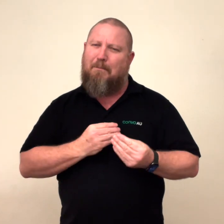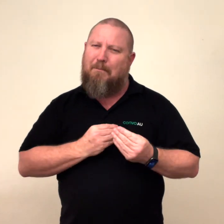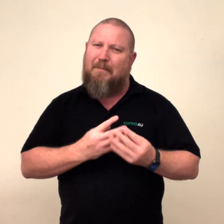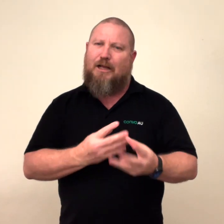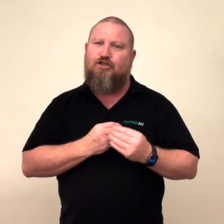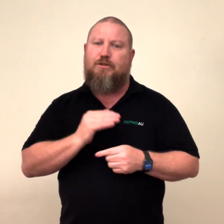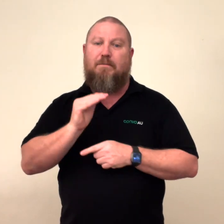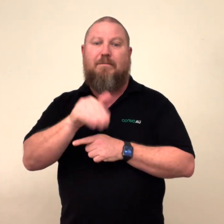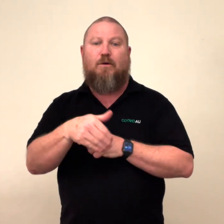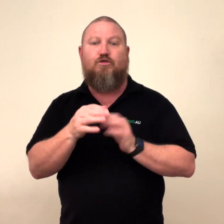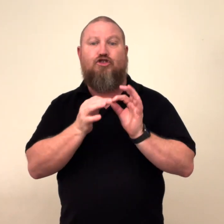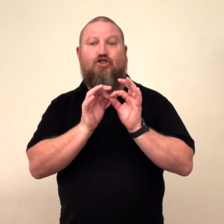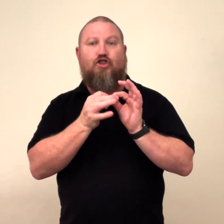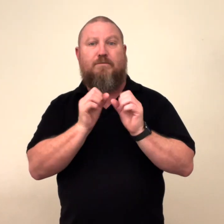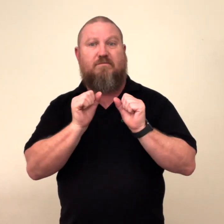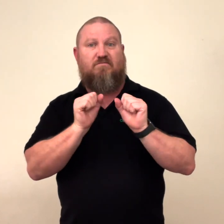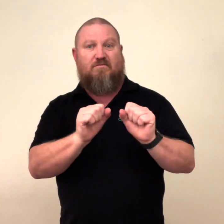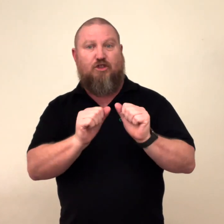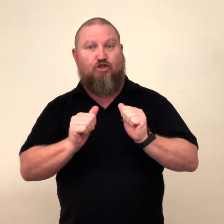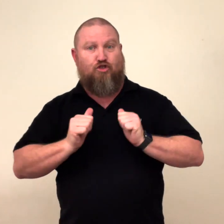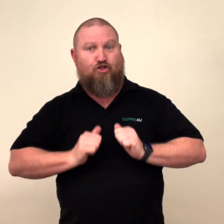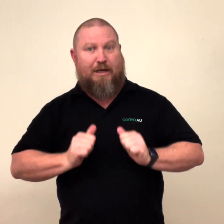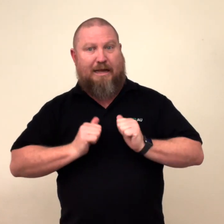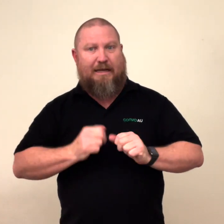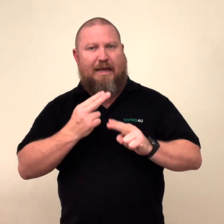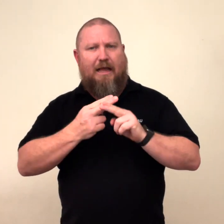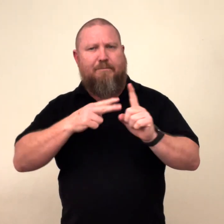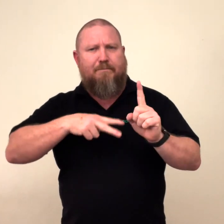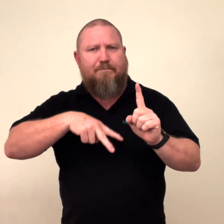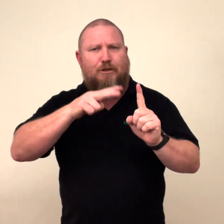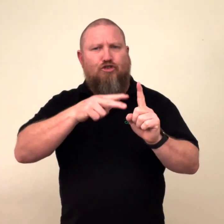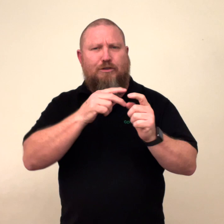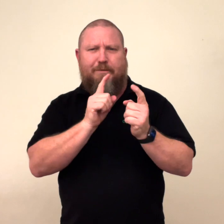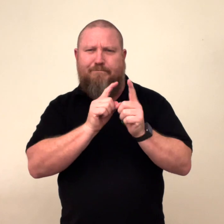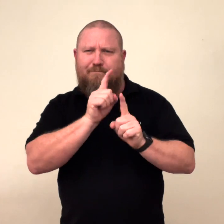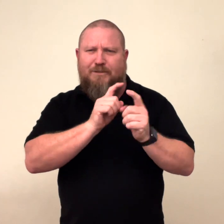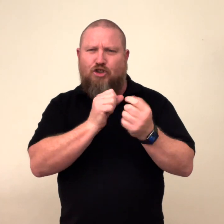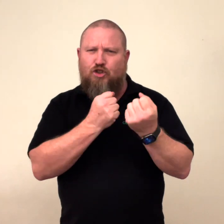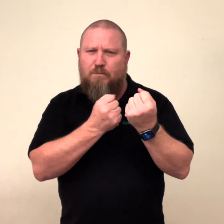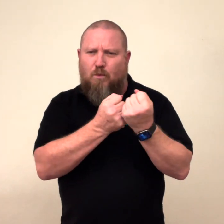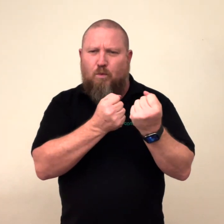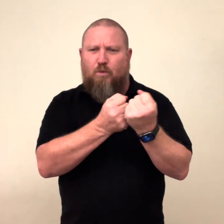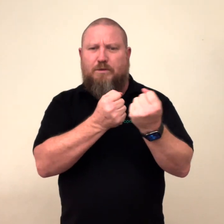Danielle is passionate about interpreter training and mentorship.